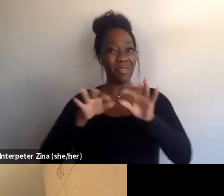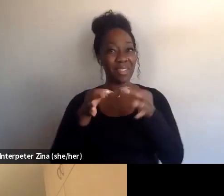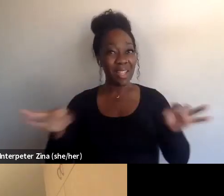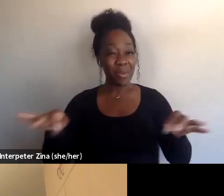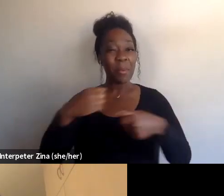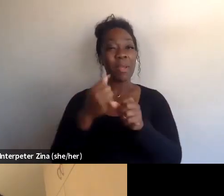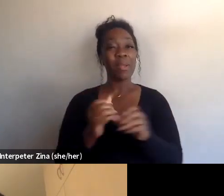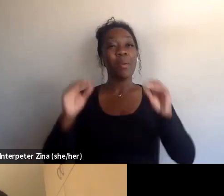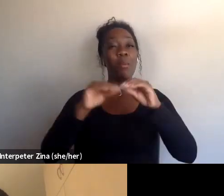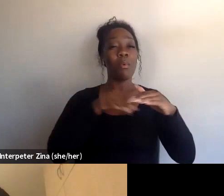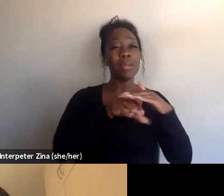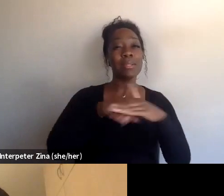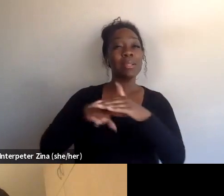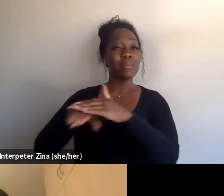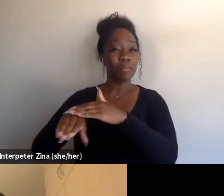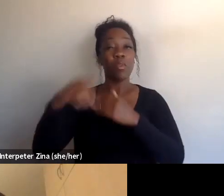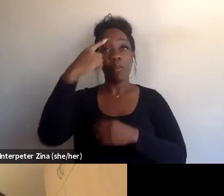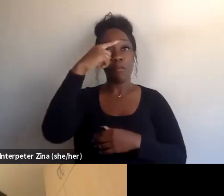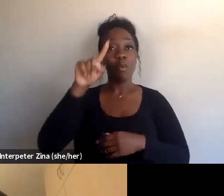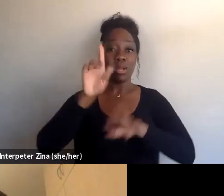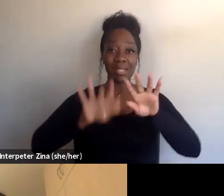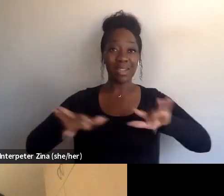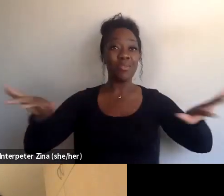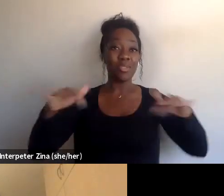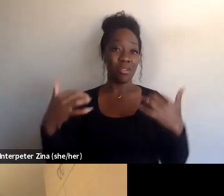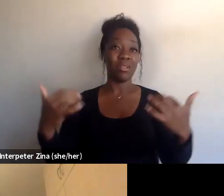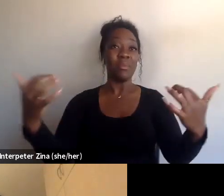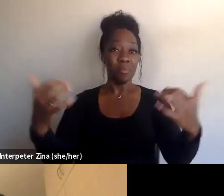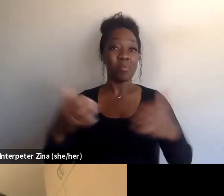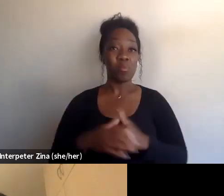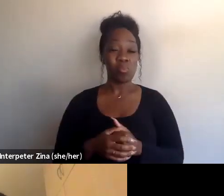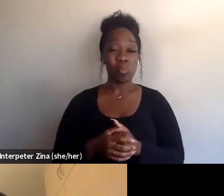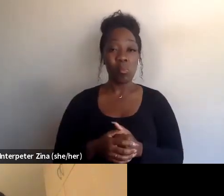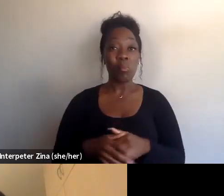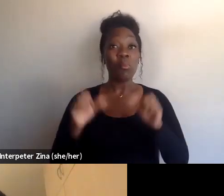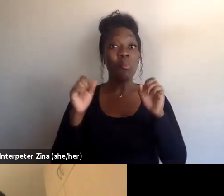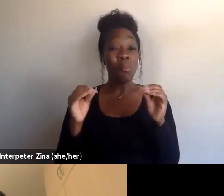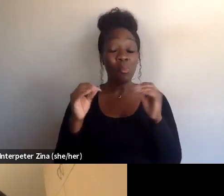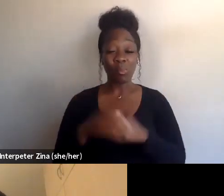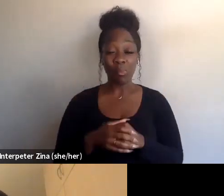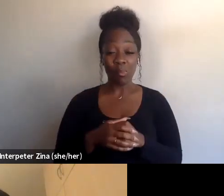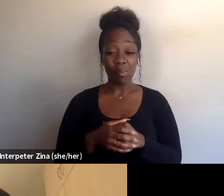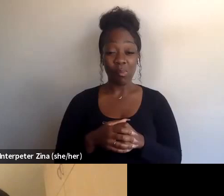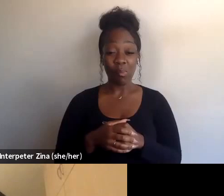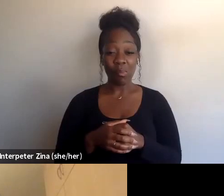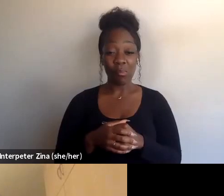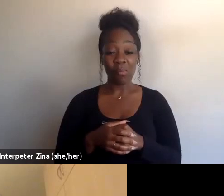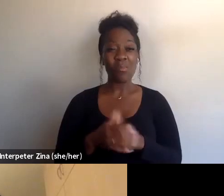for our diverse audiences. So folks, I had the privilege of meeting Princess